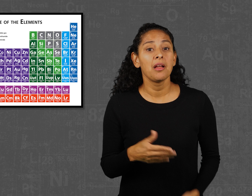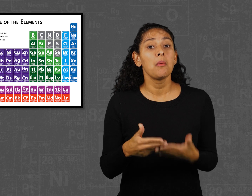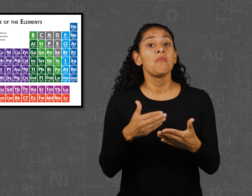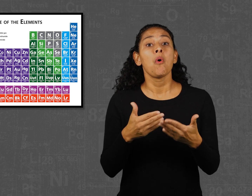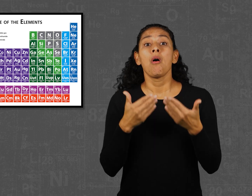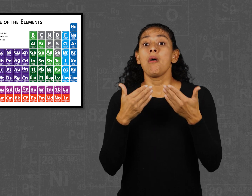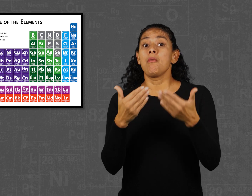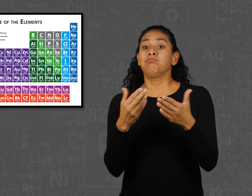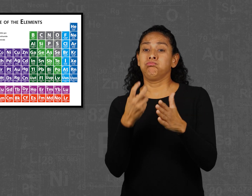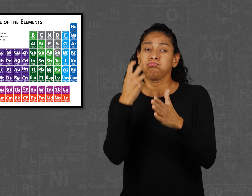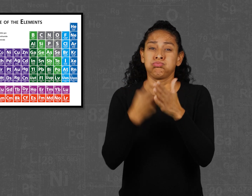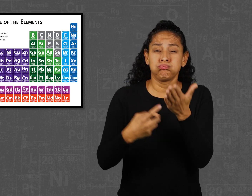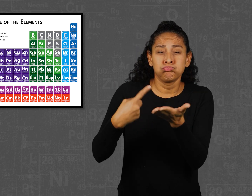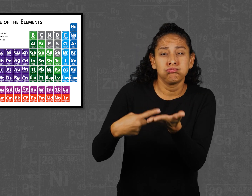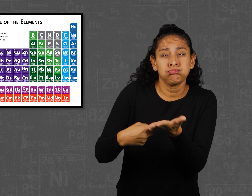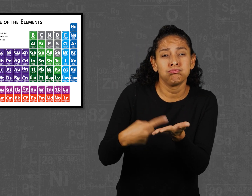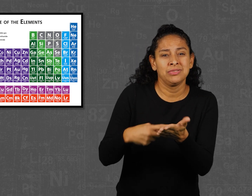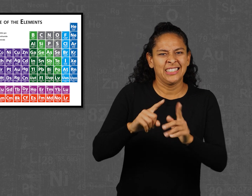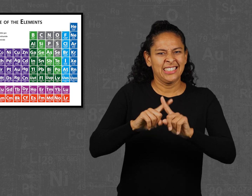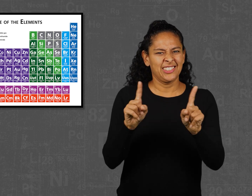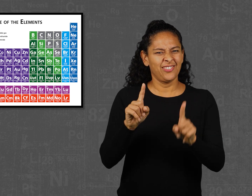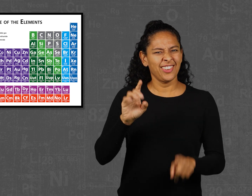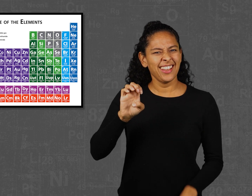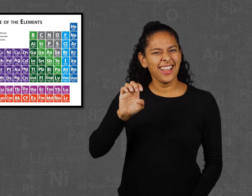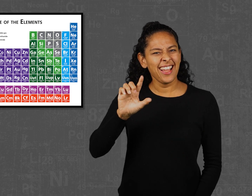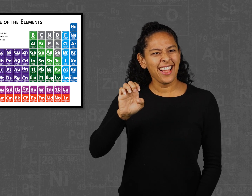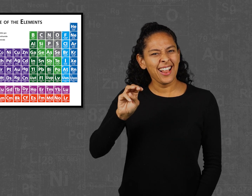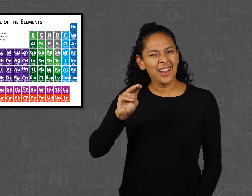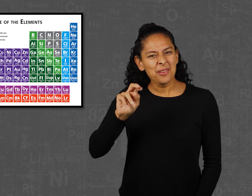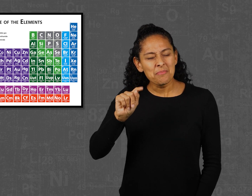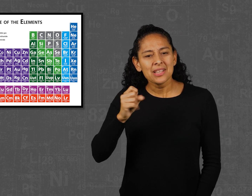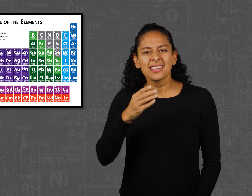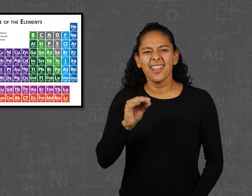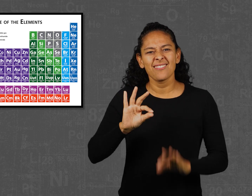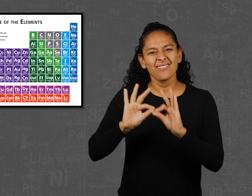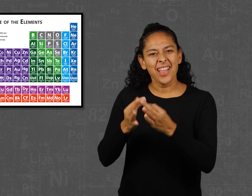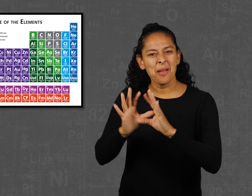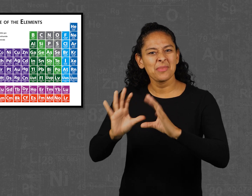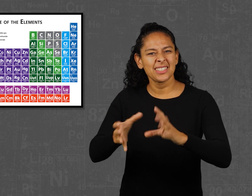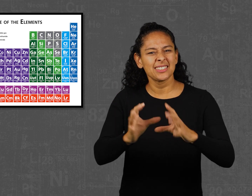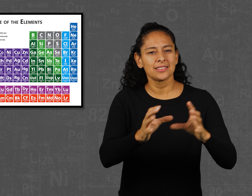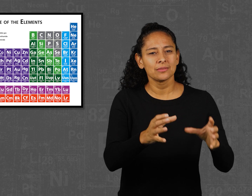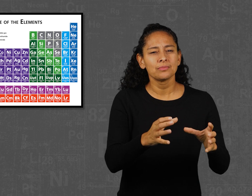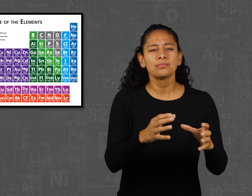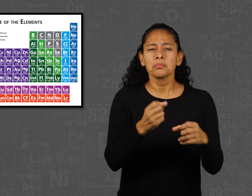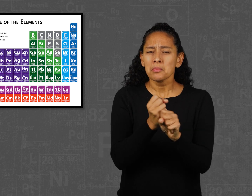Before we get started on the different elements and families of elements,